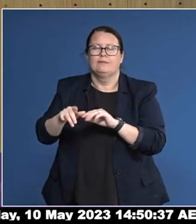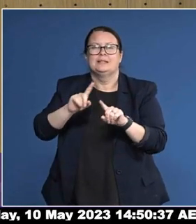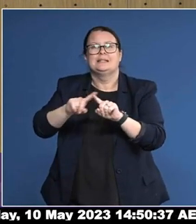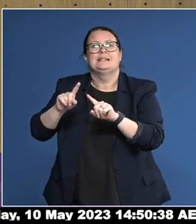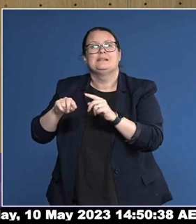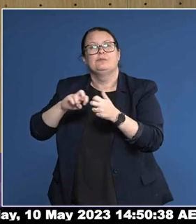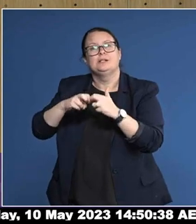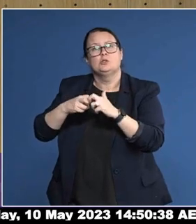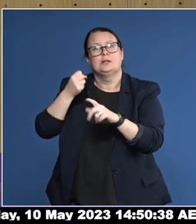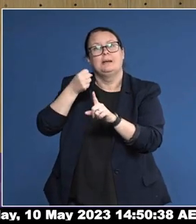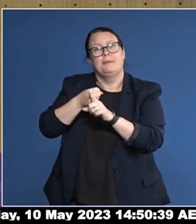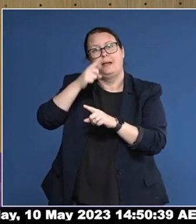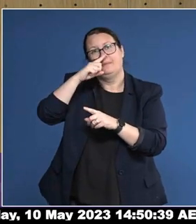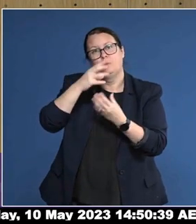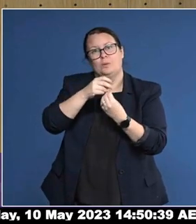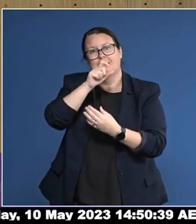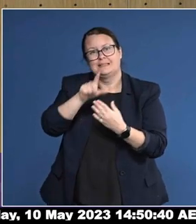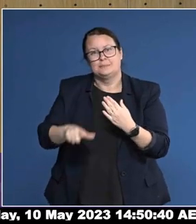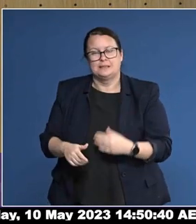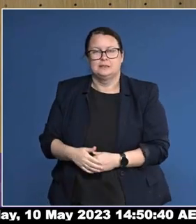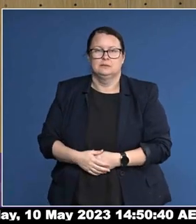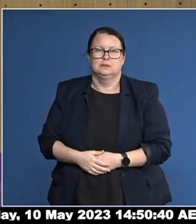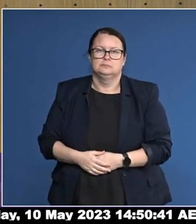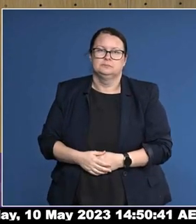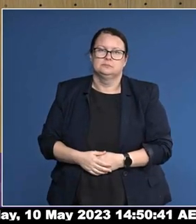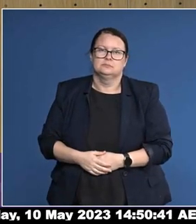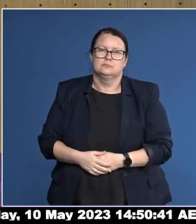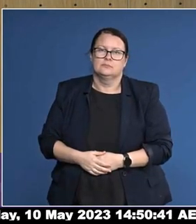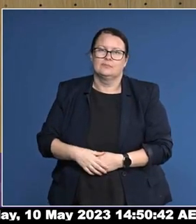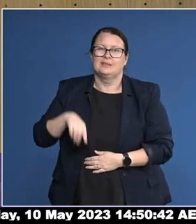people with disability. And that Council is largely made up of members of people with